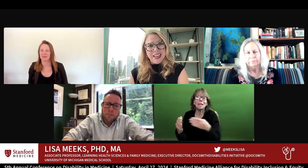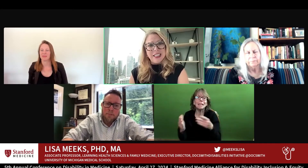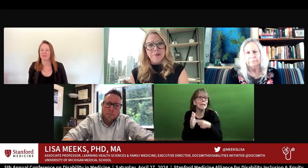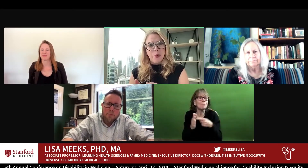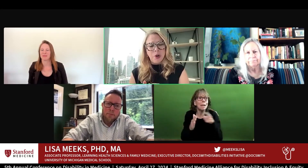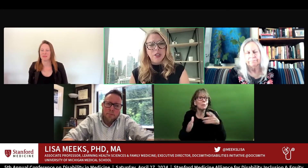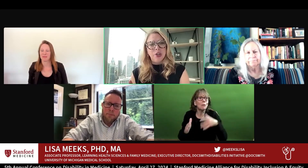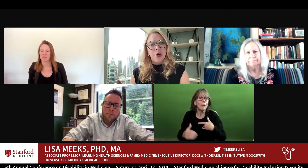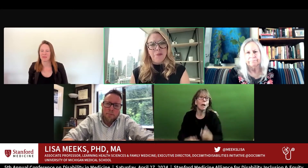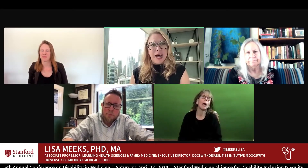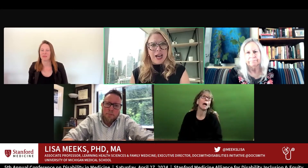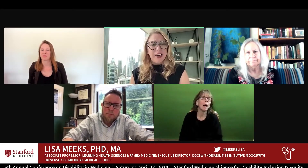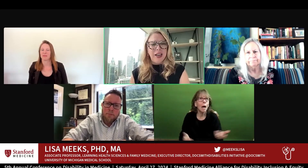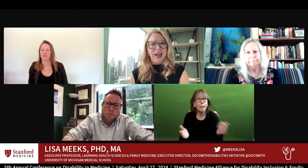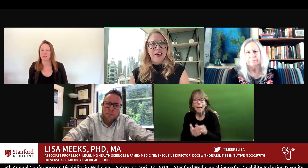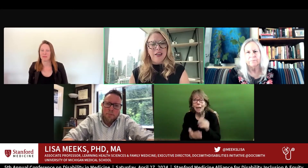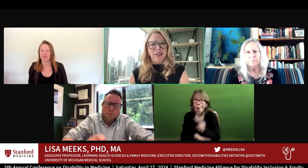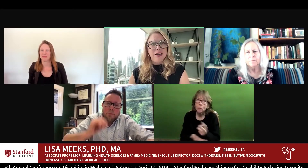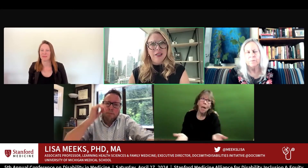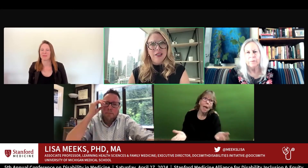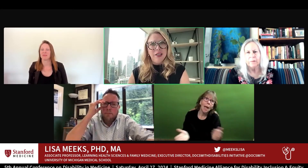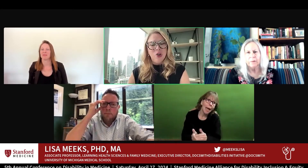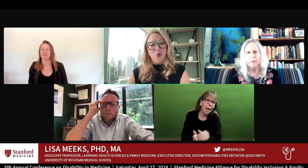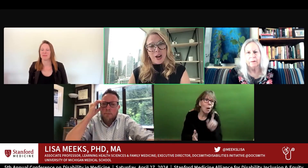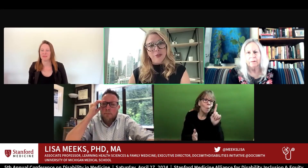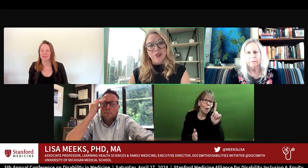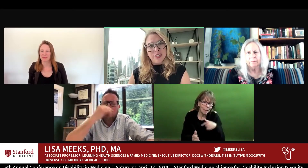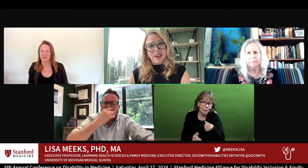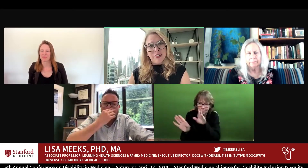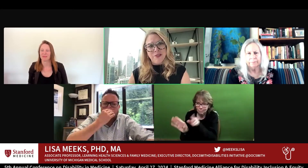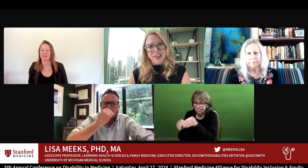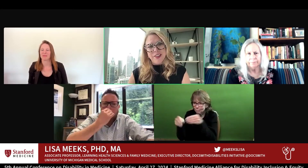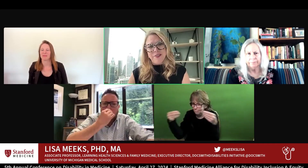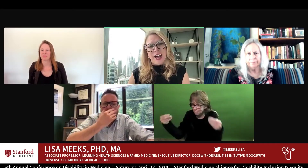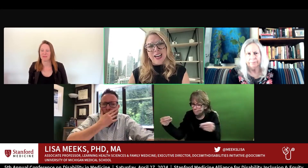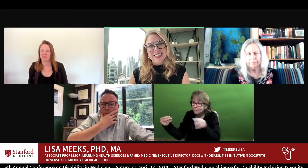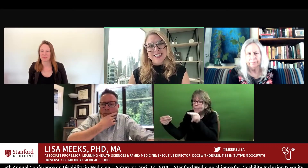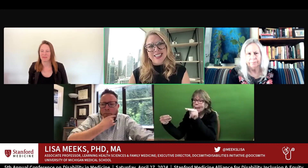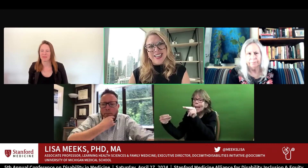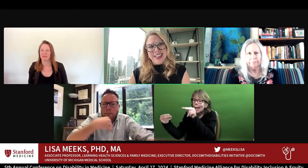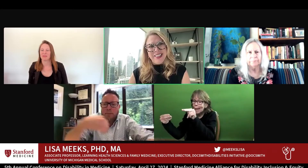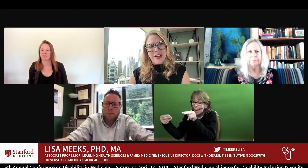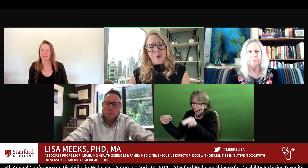And it's important to go back and ground yourself in the facts that